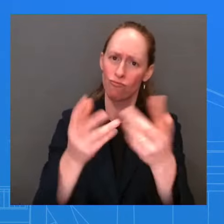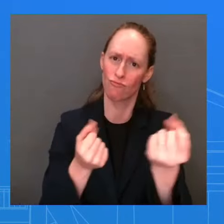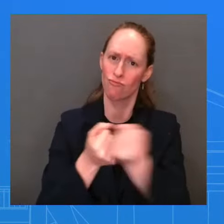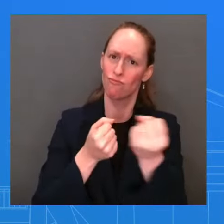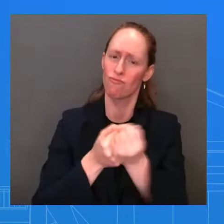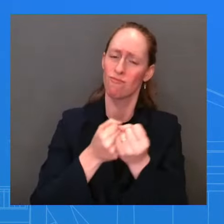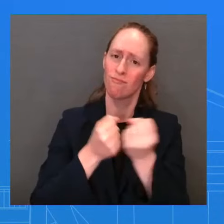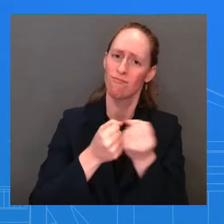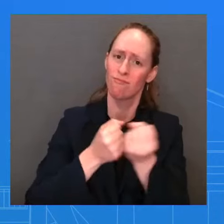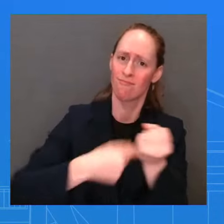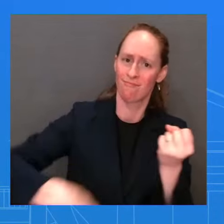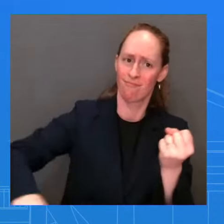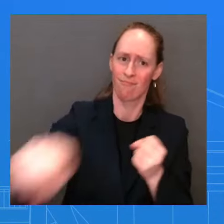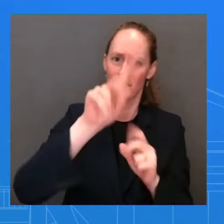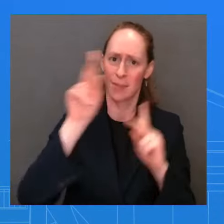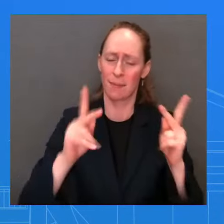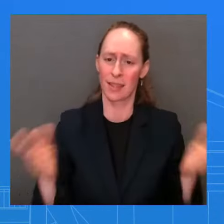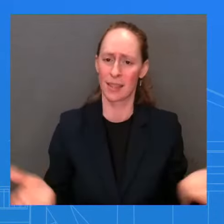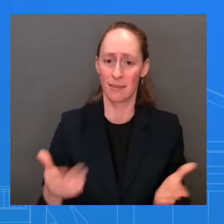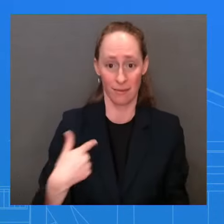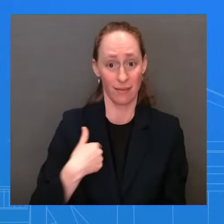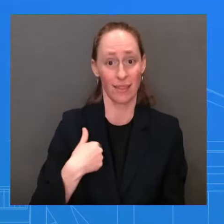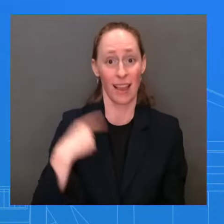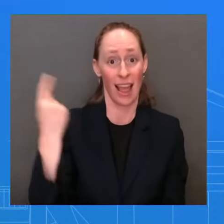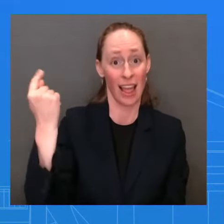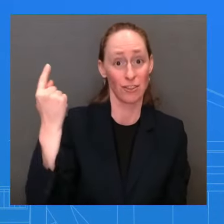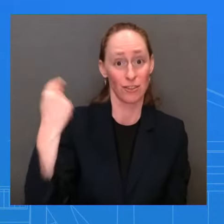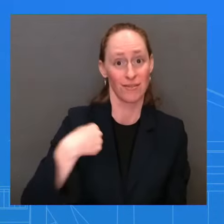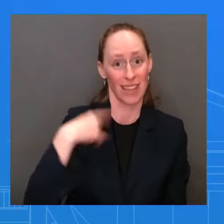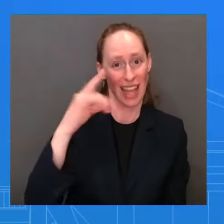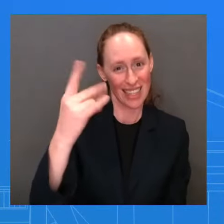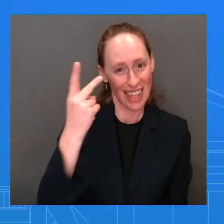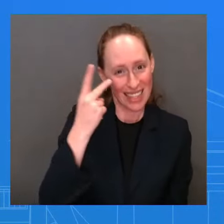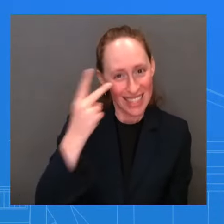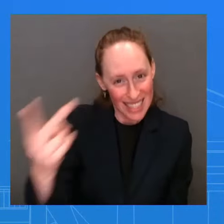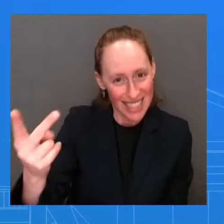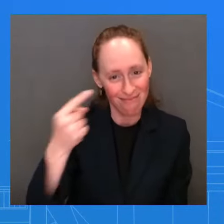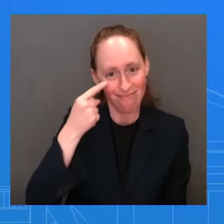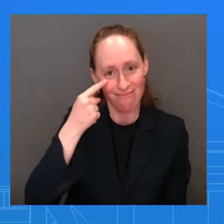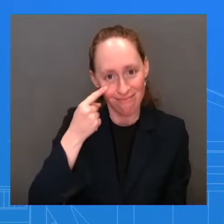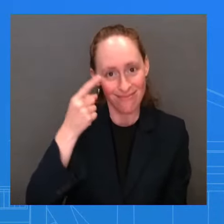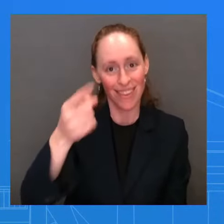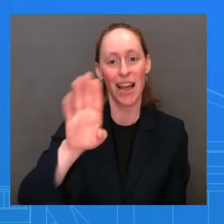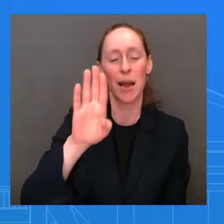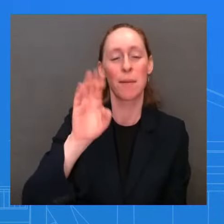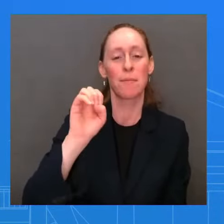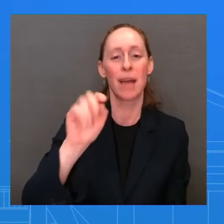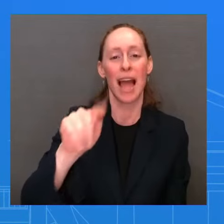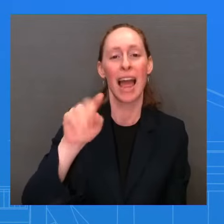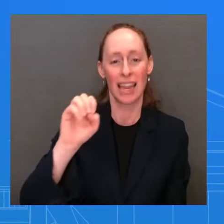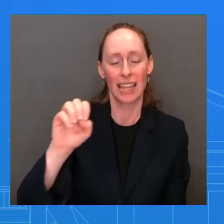Bette and Tina, a moment -- that meant so much to queer women across the country.